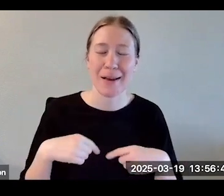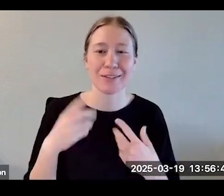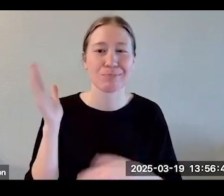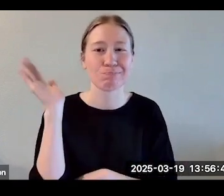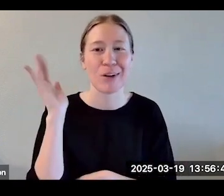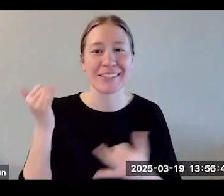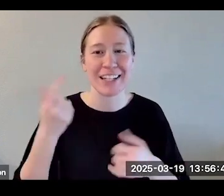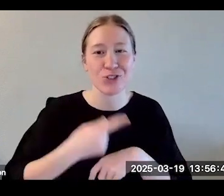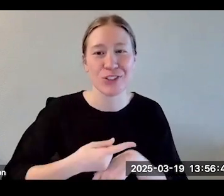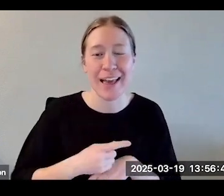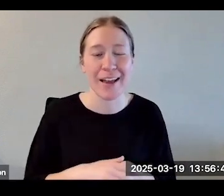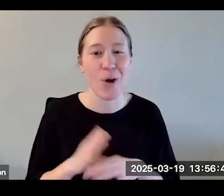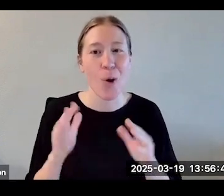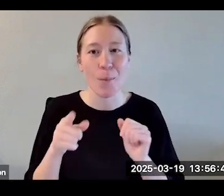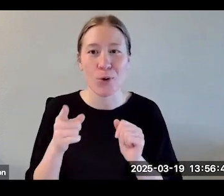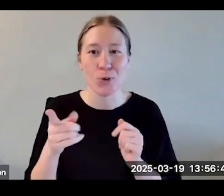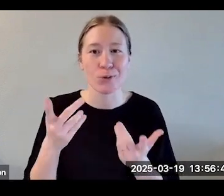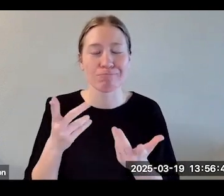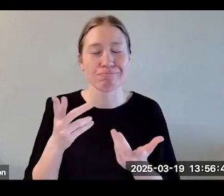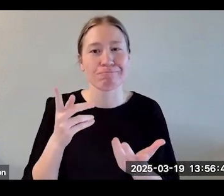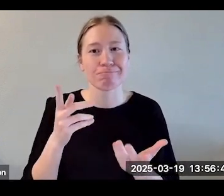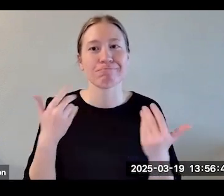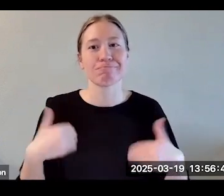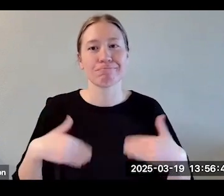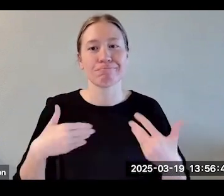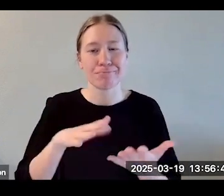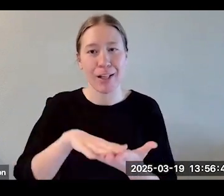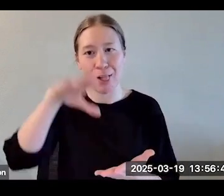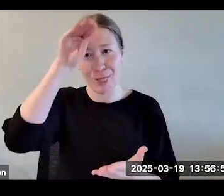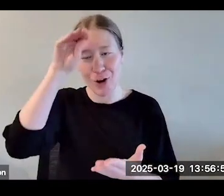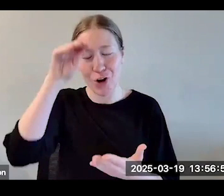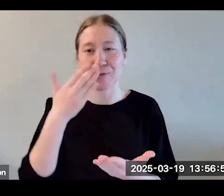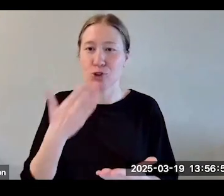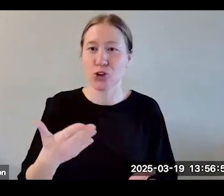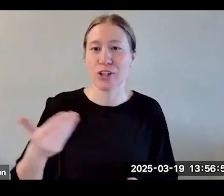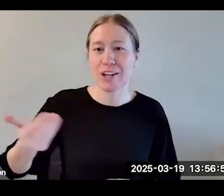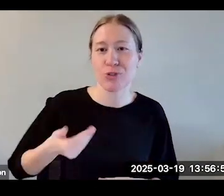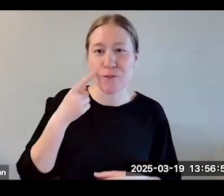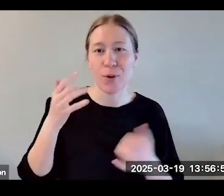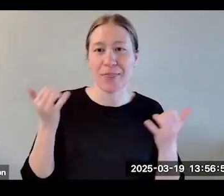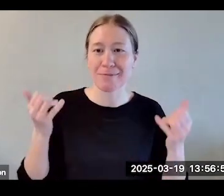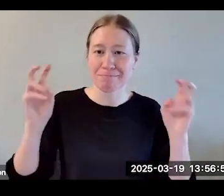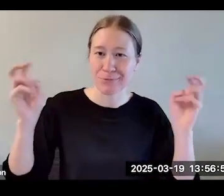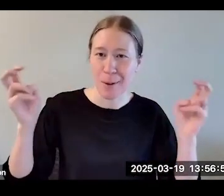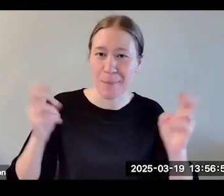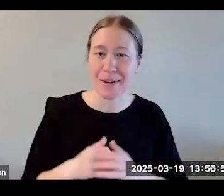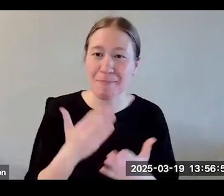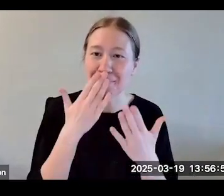and hopefully you found this to be useful and a good introduction to these topics. Thanks, everyone.